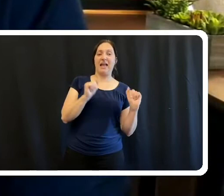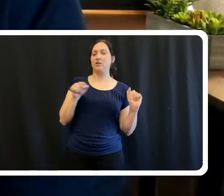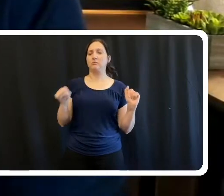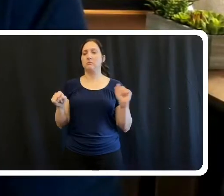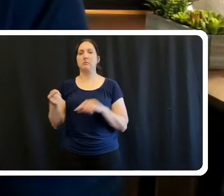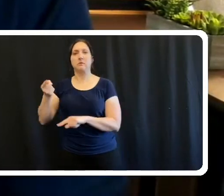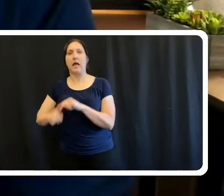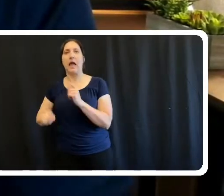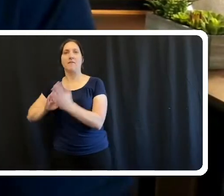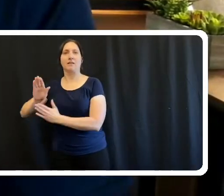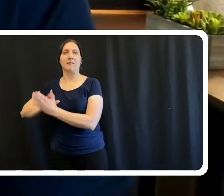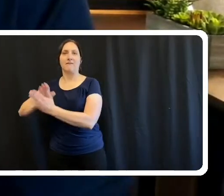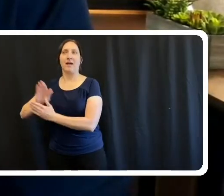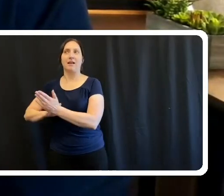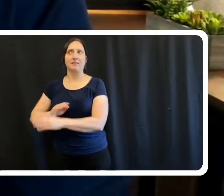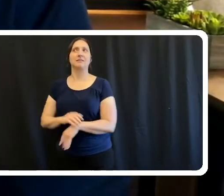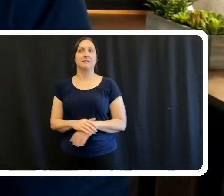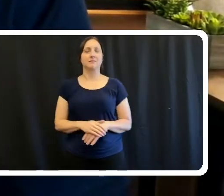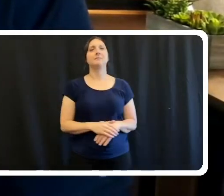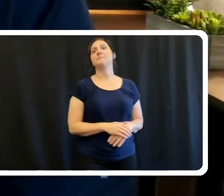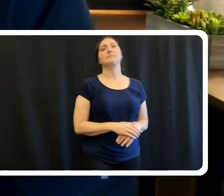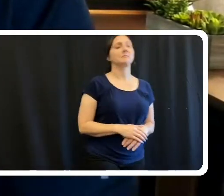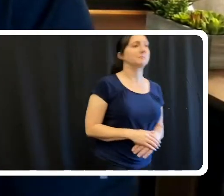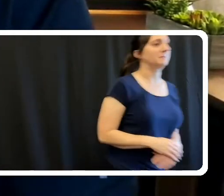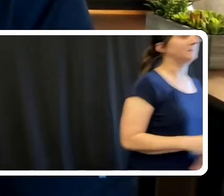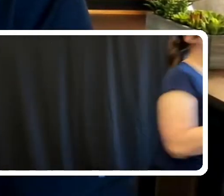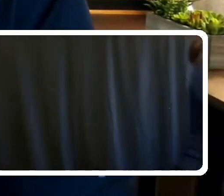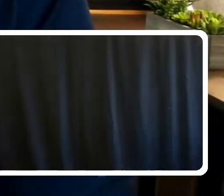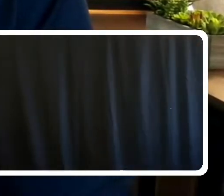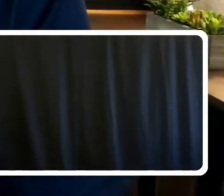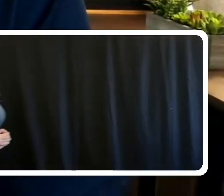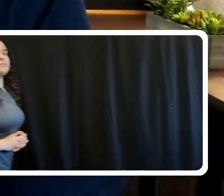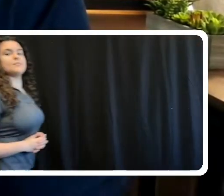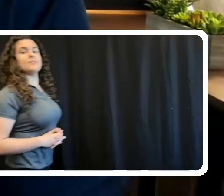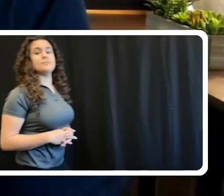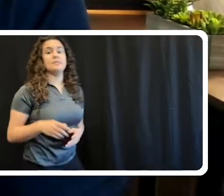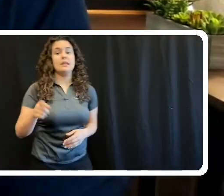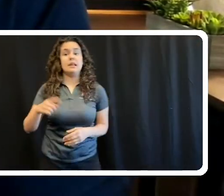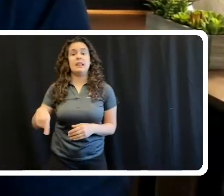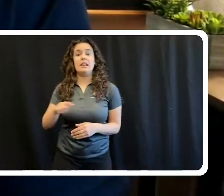Like we could put these robots in an outer space environment and work in zero gravity.